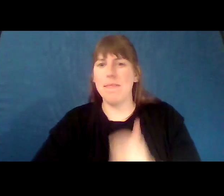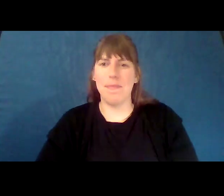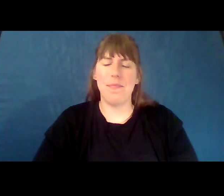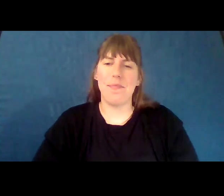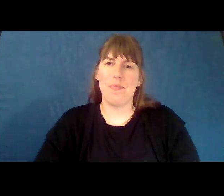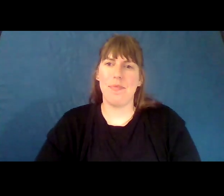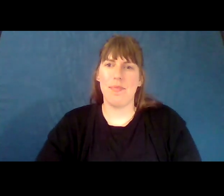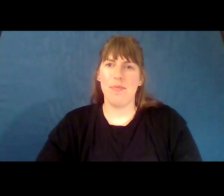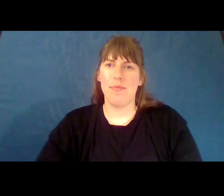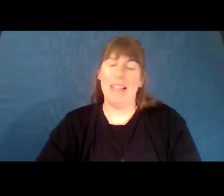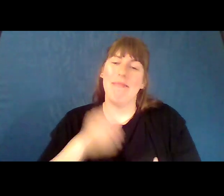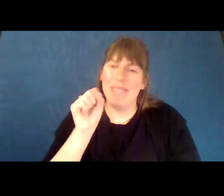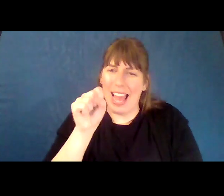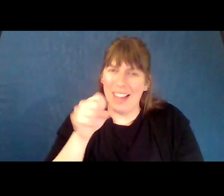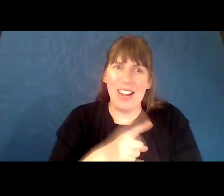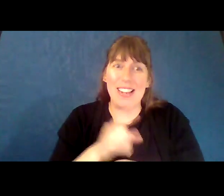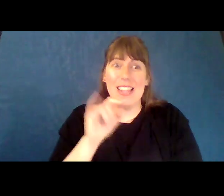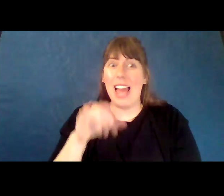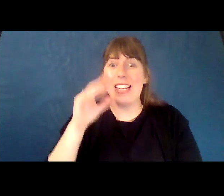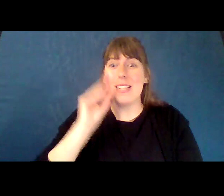But yeah, that whole experience, definitely,